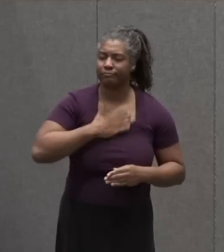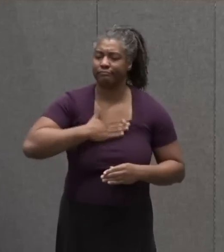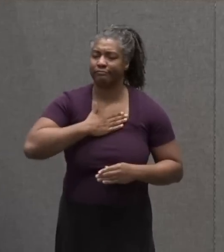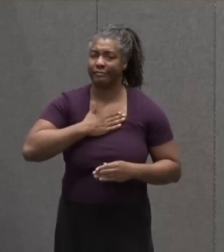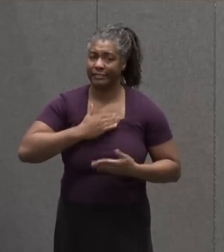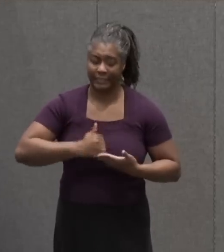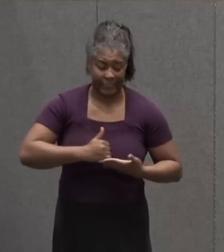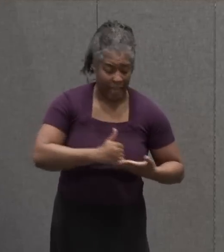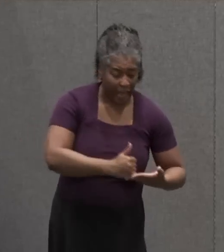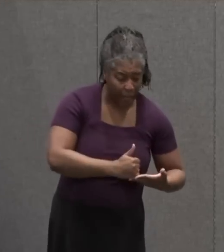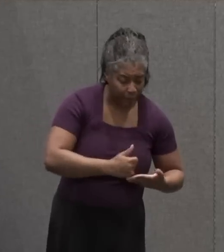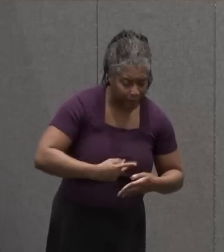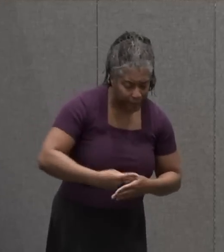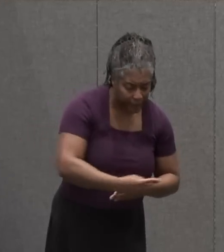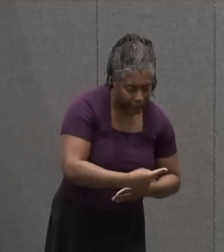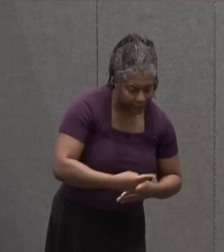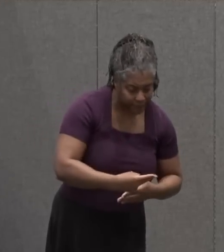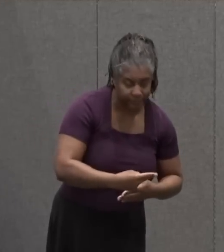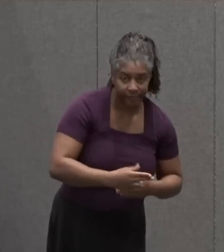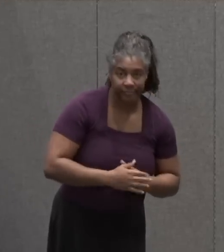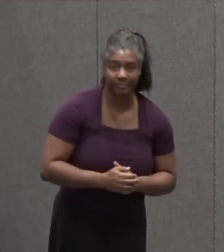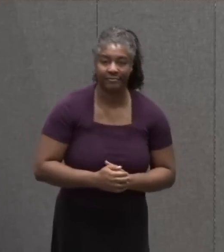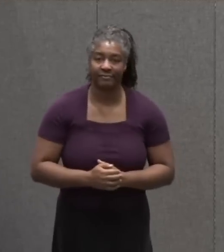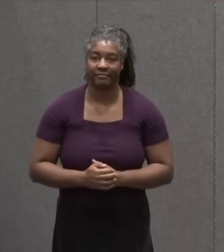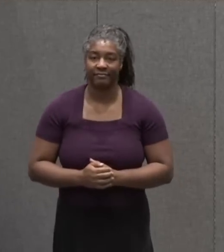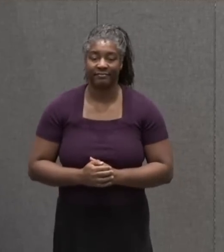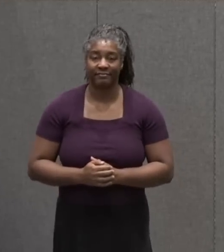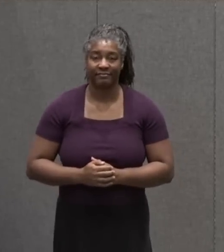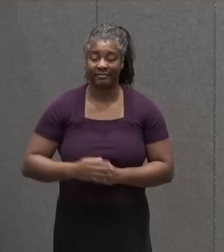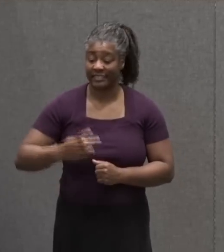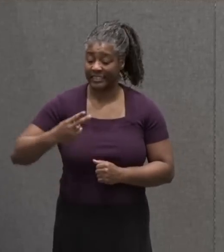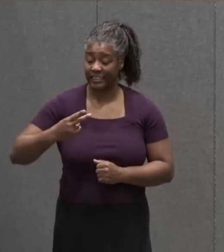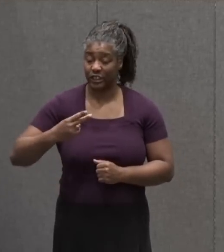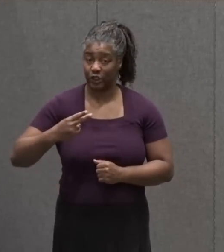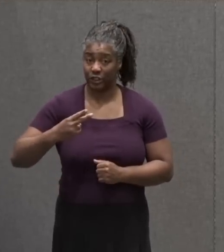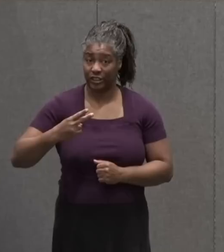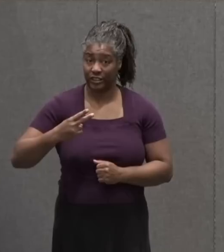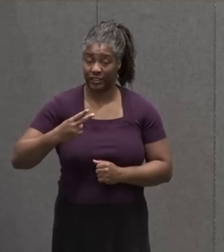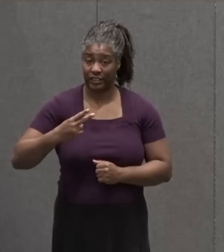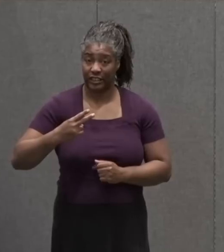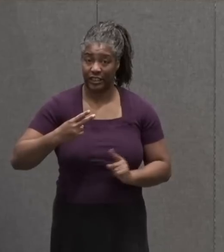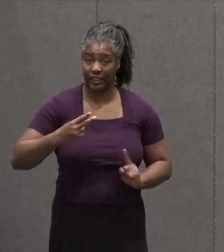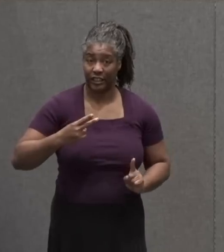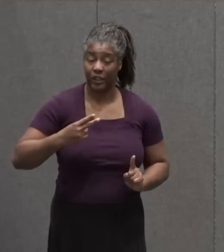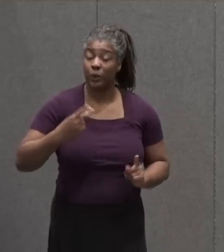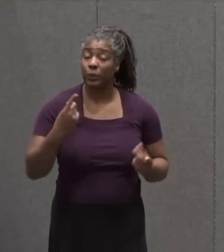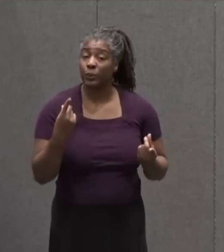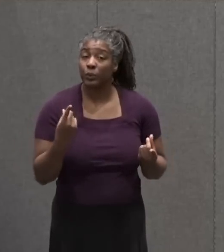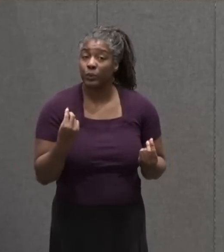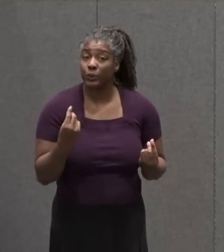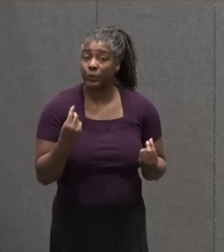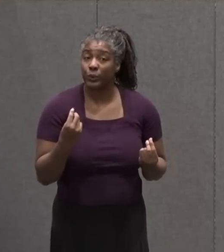Take the scissors and you're going to cut along the lines of the cards